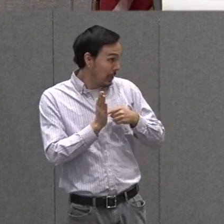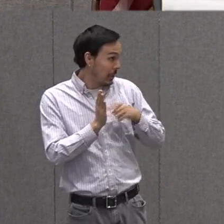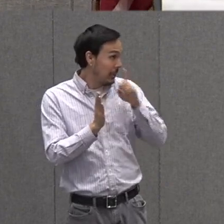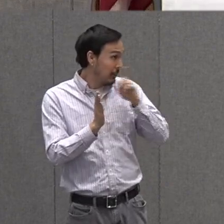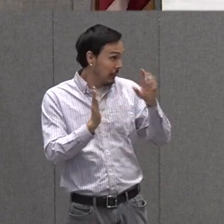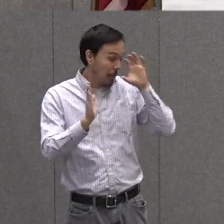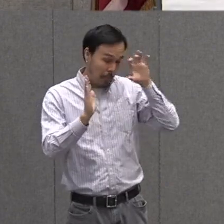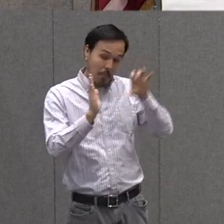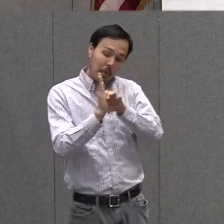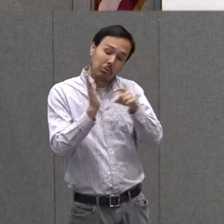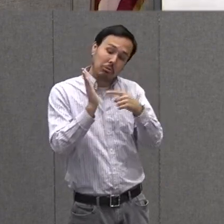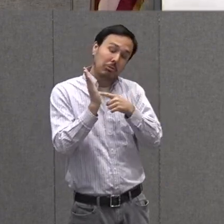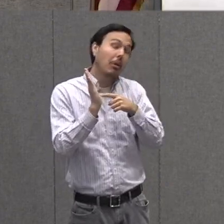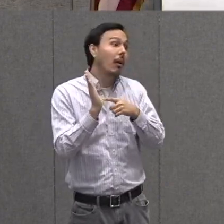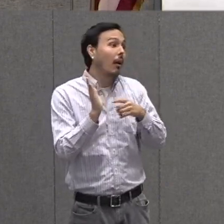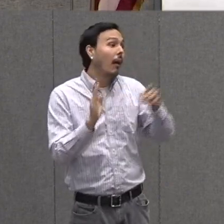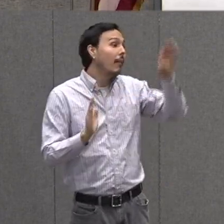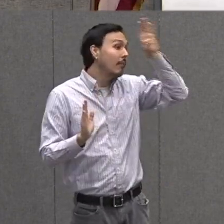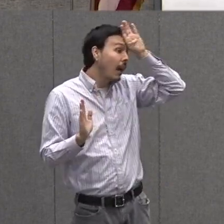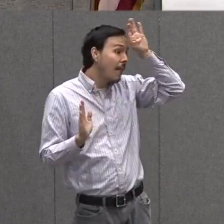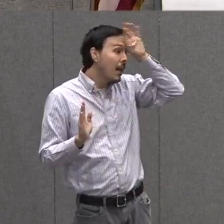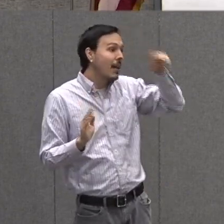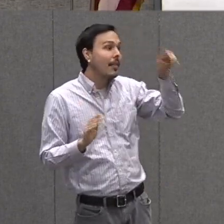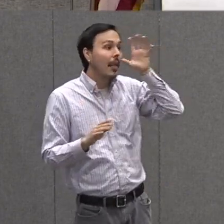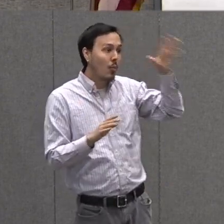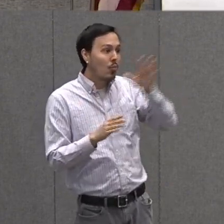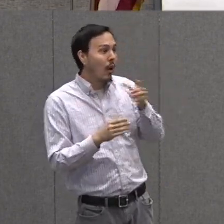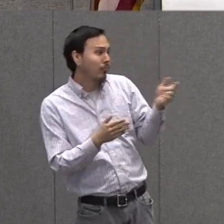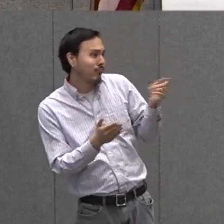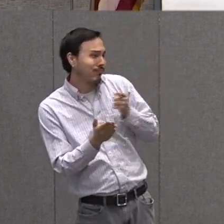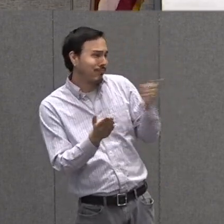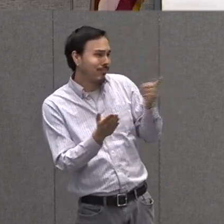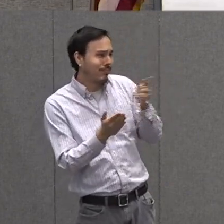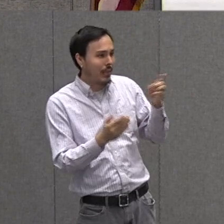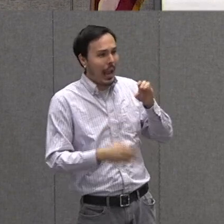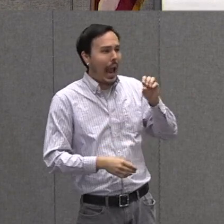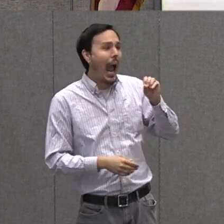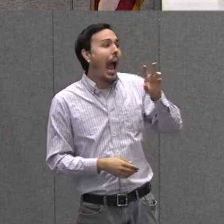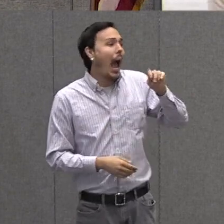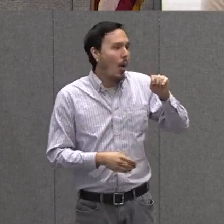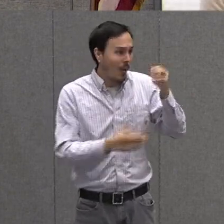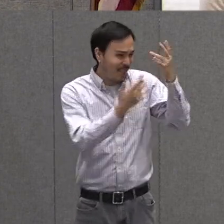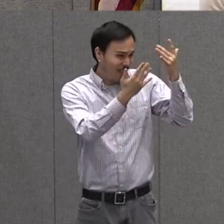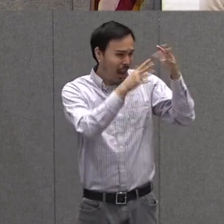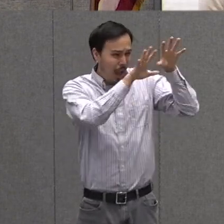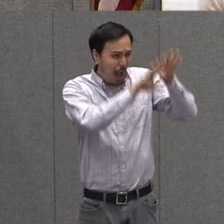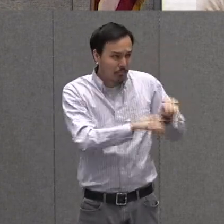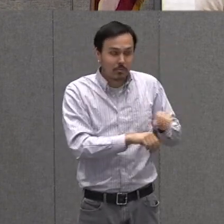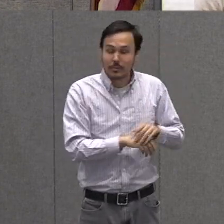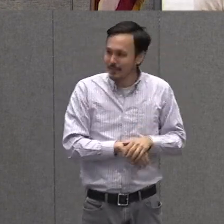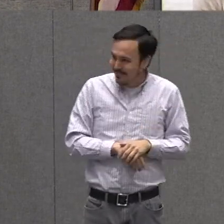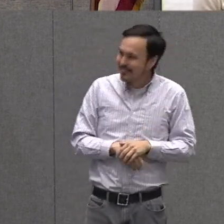of some firefighters going to put out a fire. Excellent, I thought the same thing.